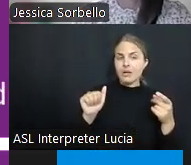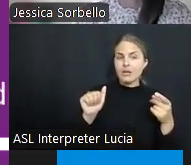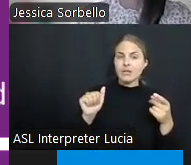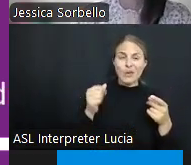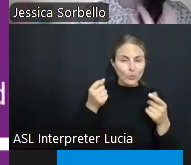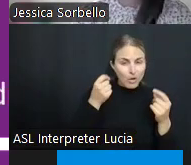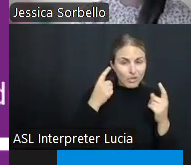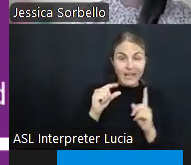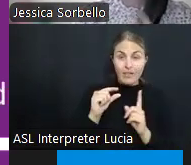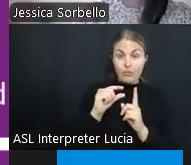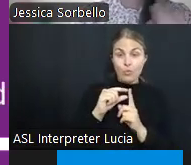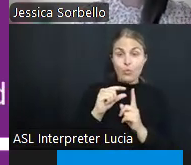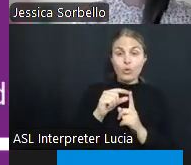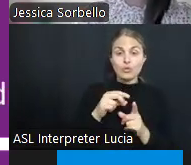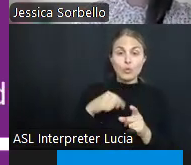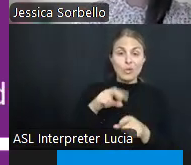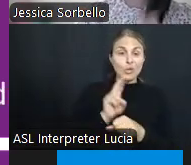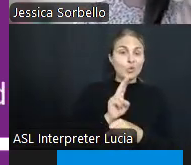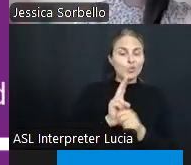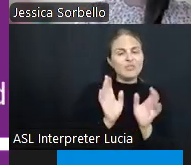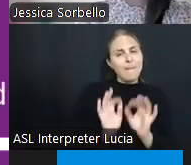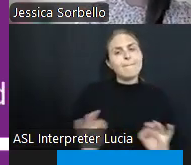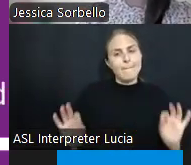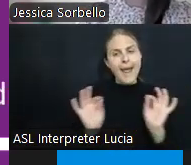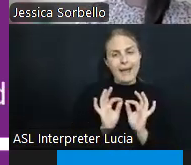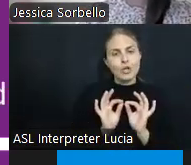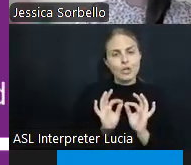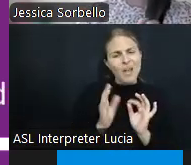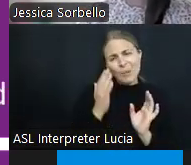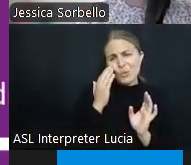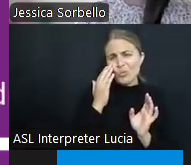to change our language instead of